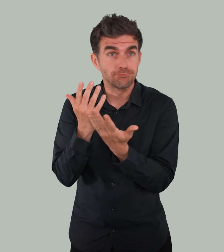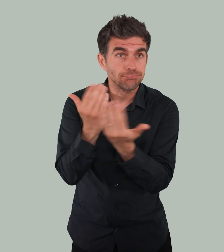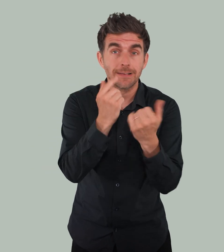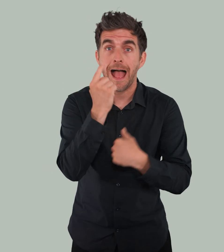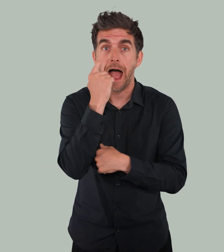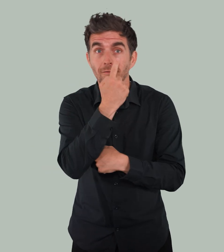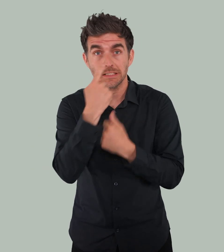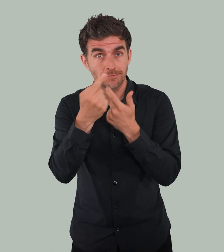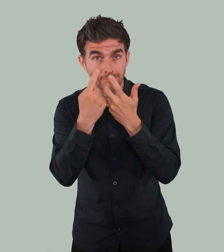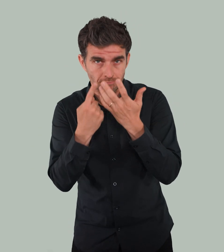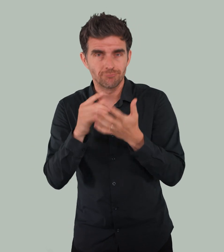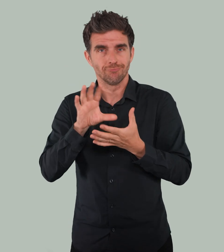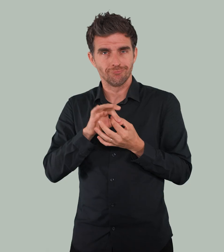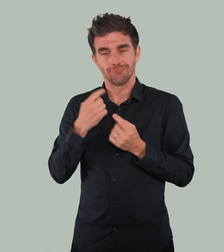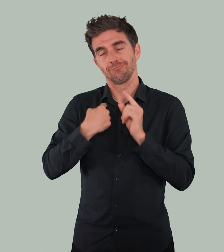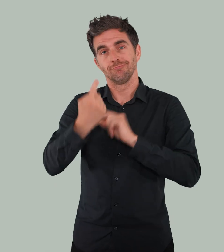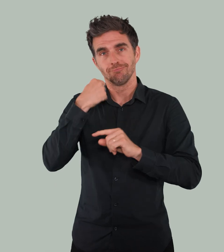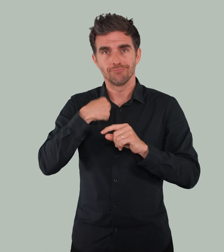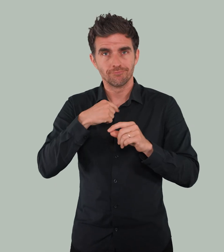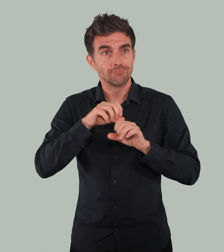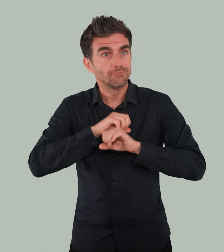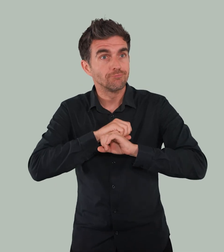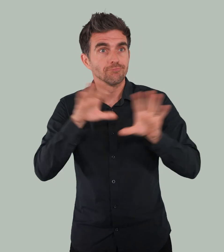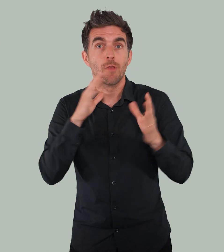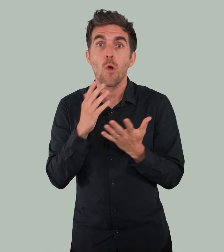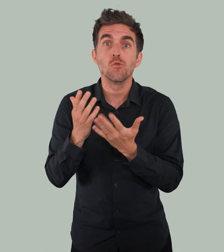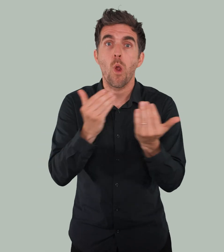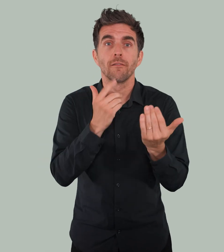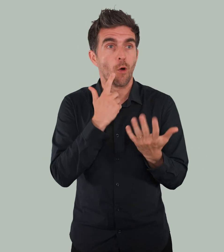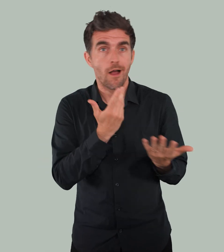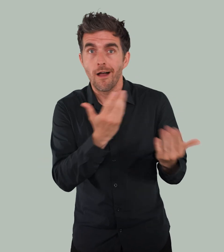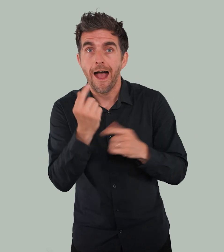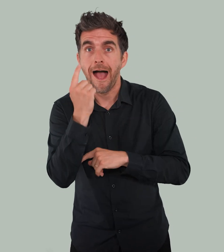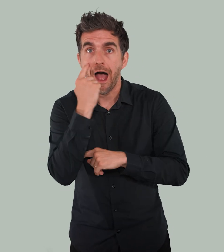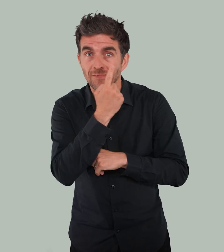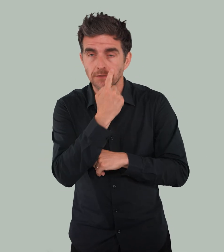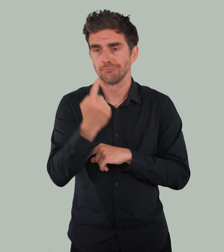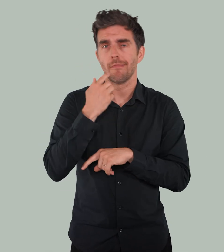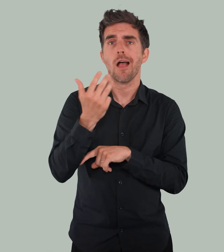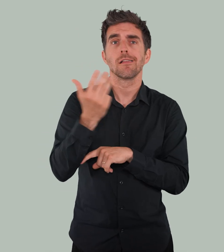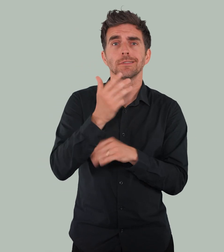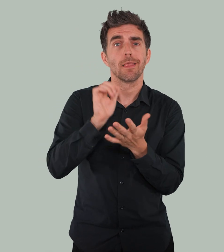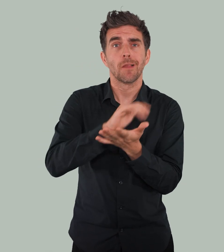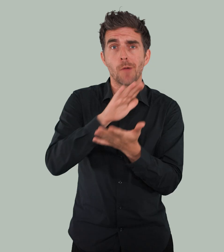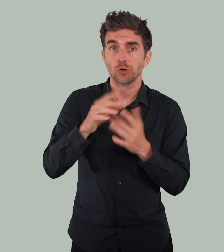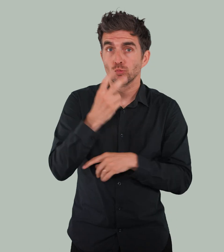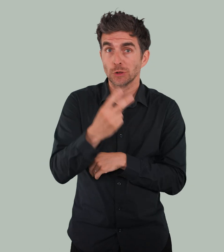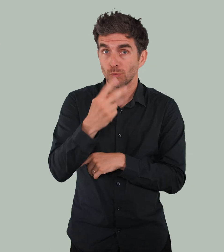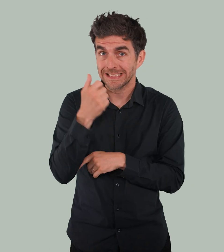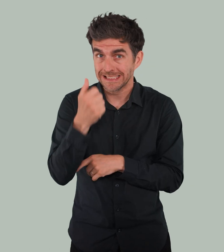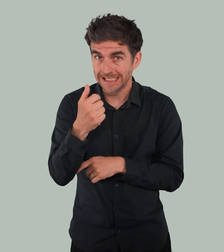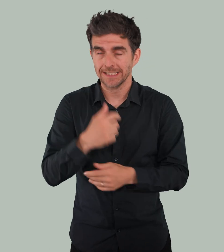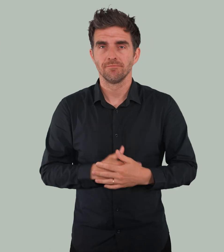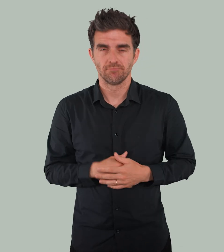and evidence gathering, launched a Call for Evidence on 19 March 2026.